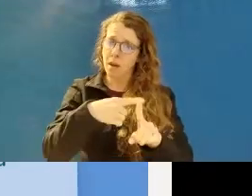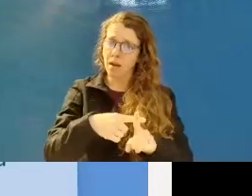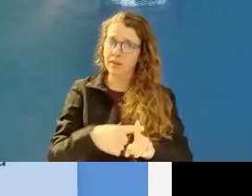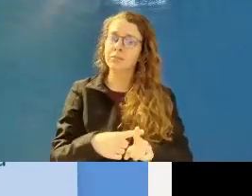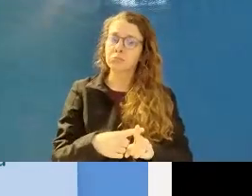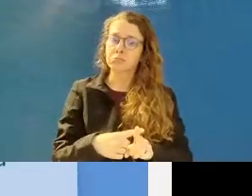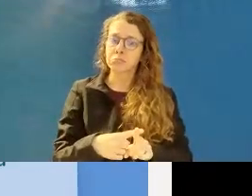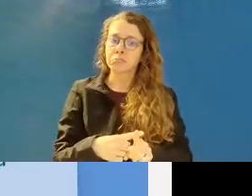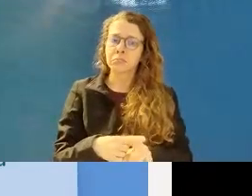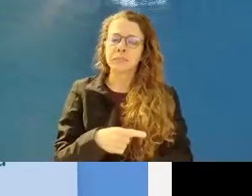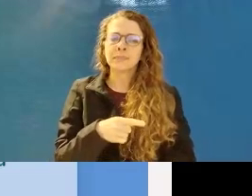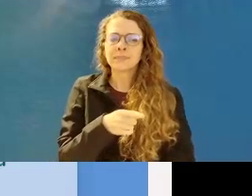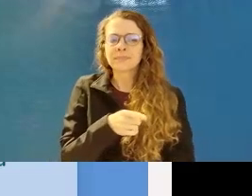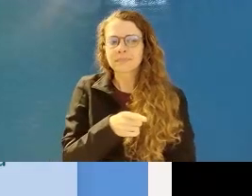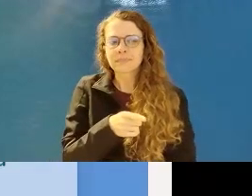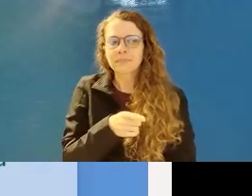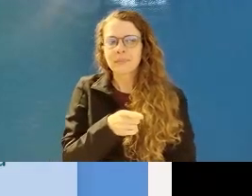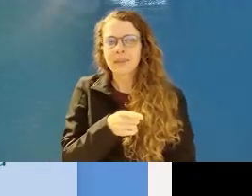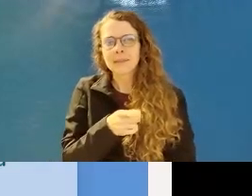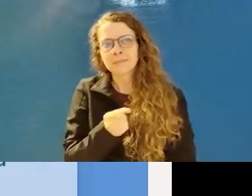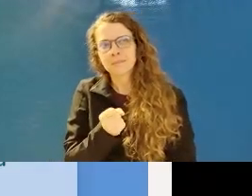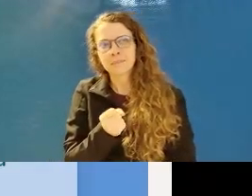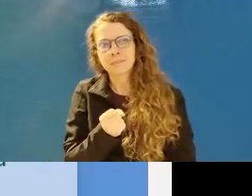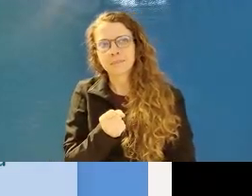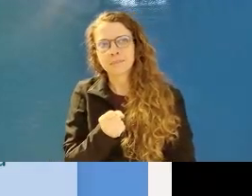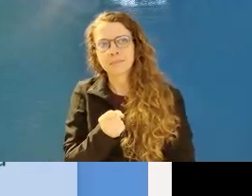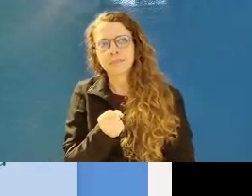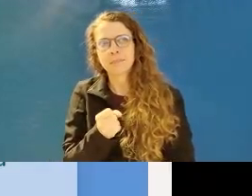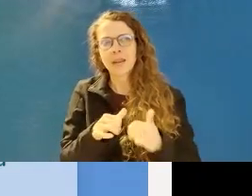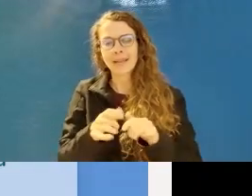You know, depending on how you are going to score this one.